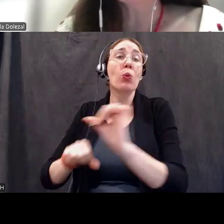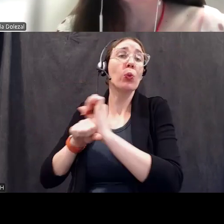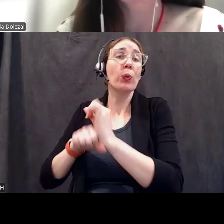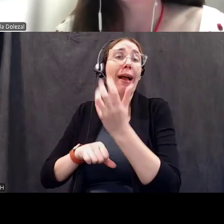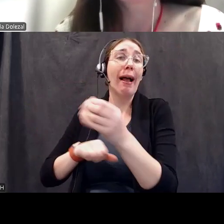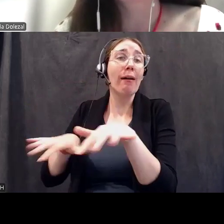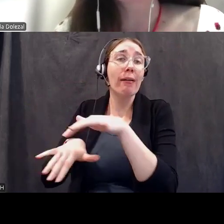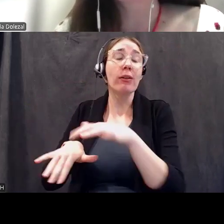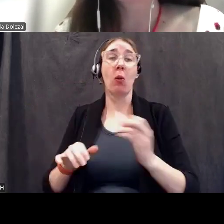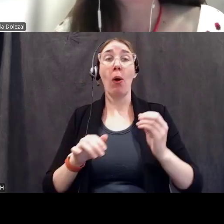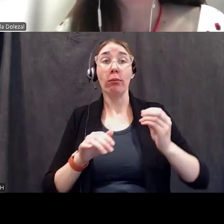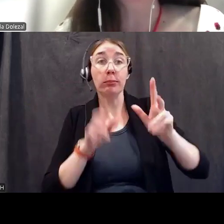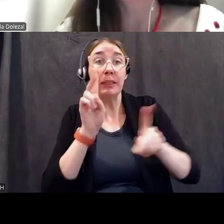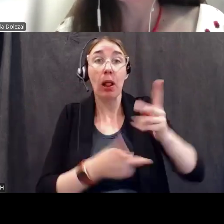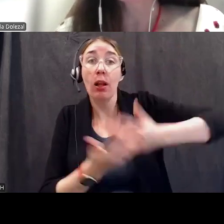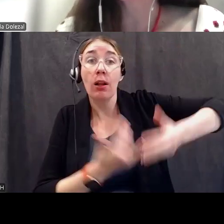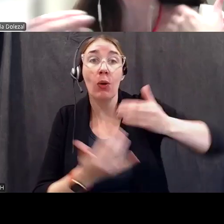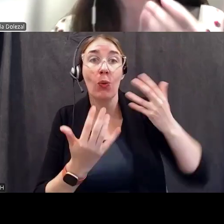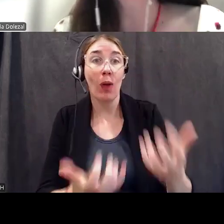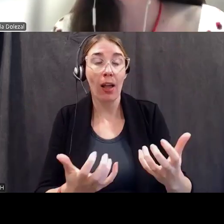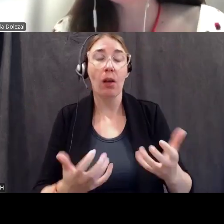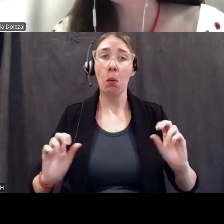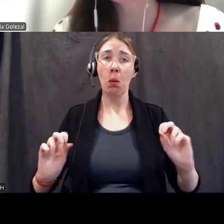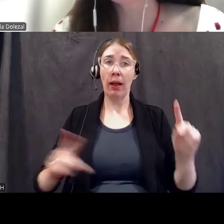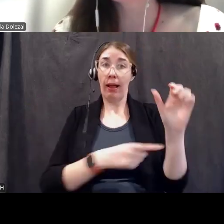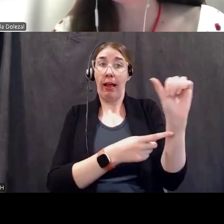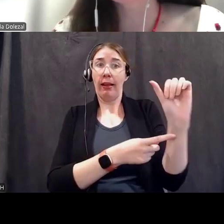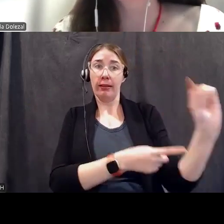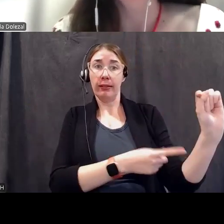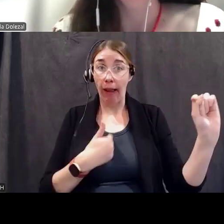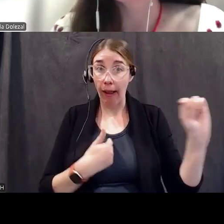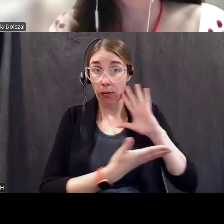Is there assistive technology that can help with that in a career setting where they go